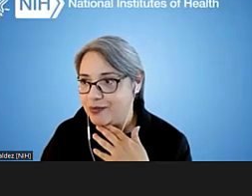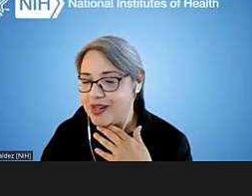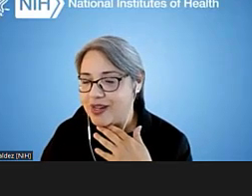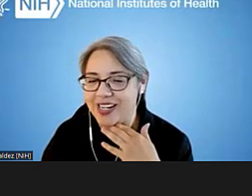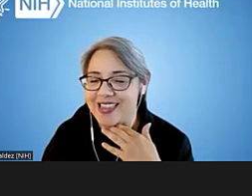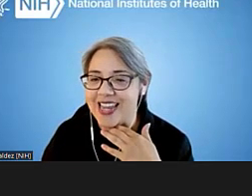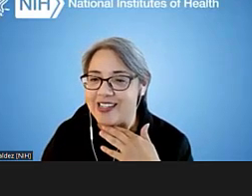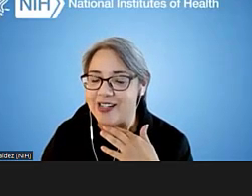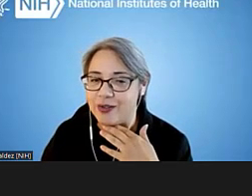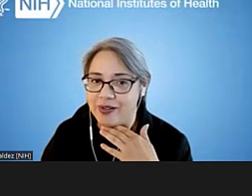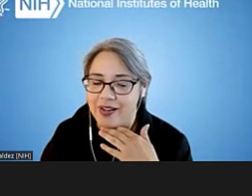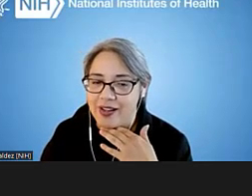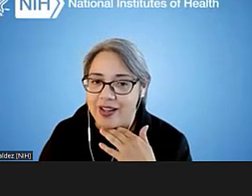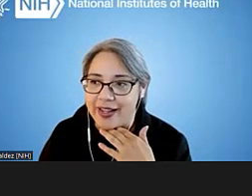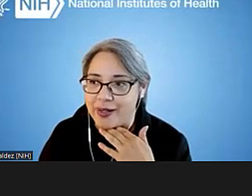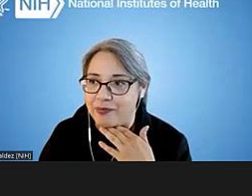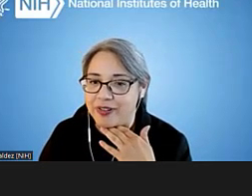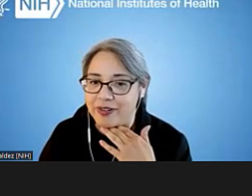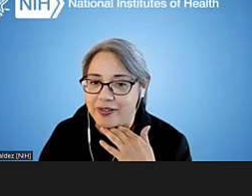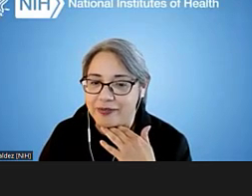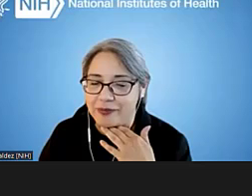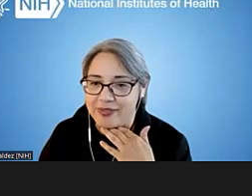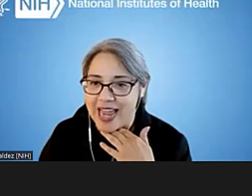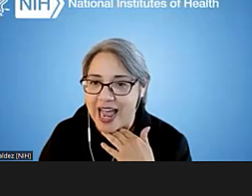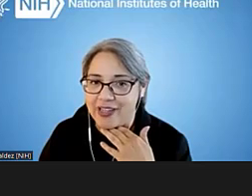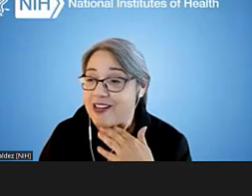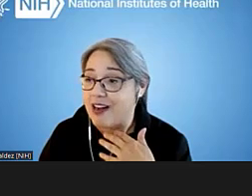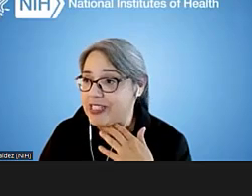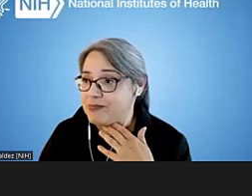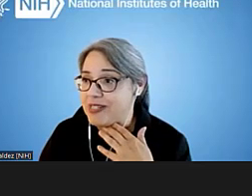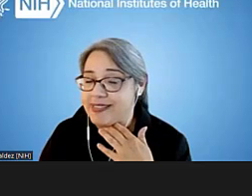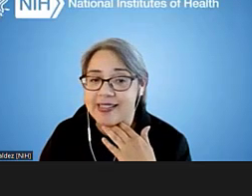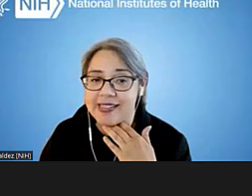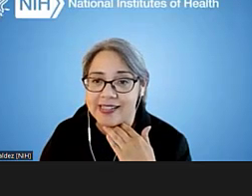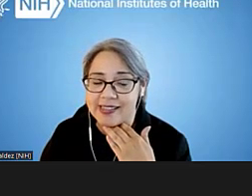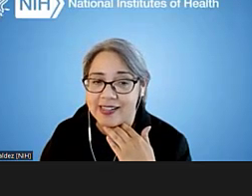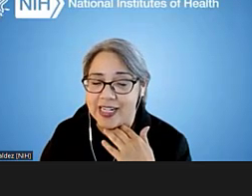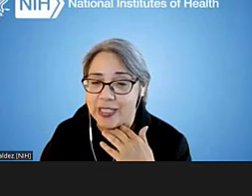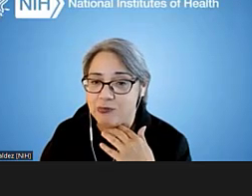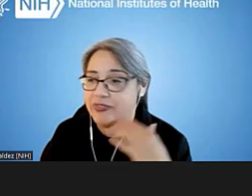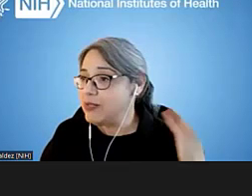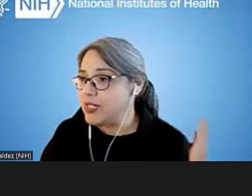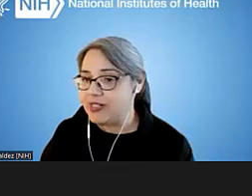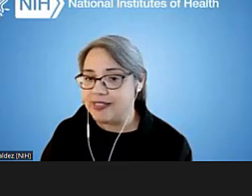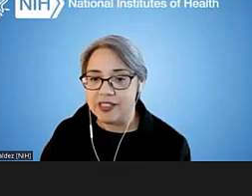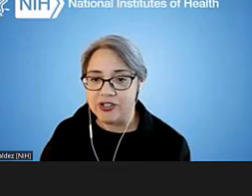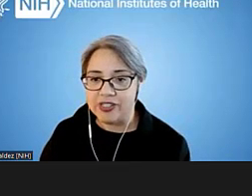What can they do now that Dr. Smith says he's moving to a new institution